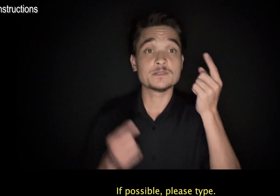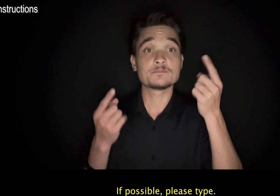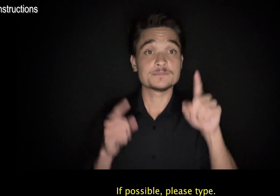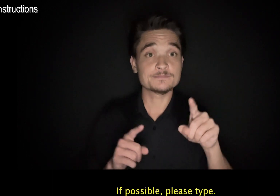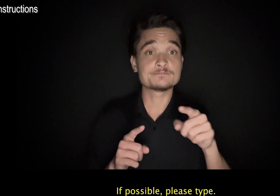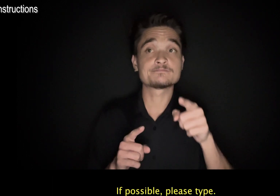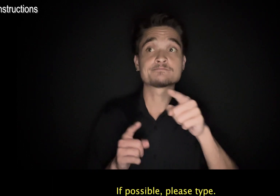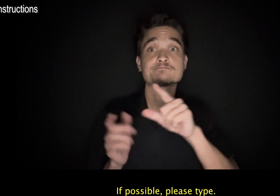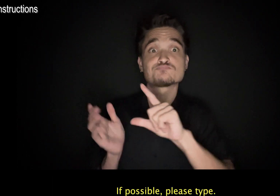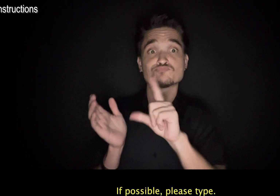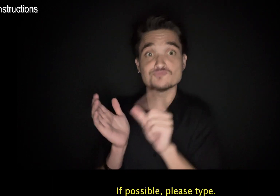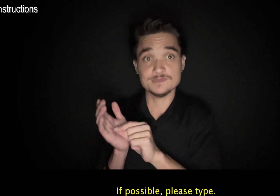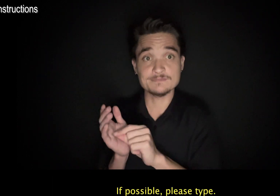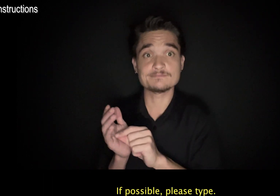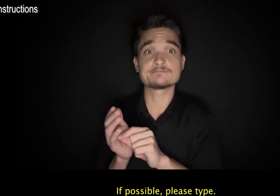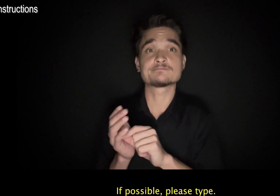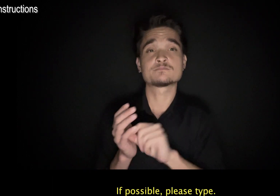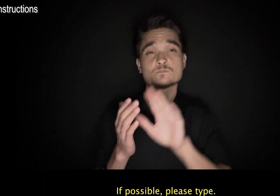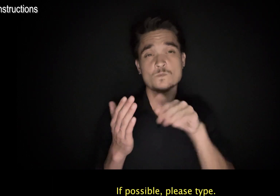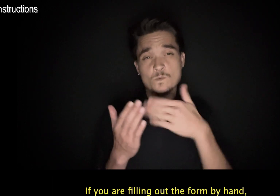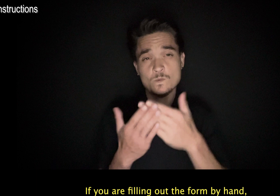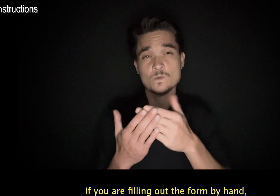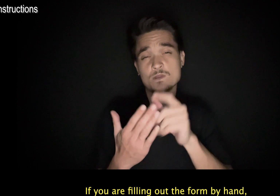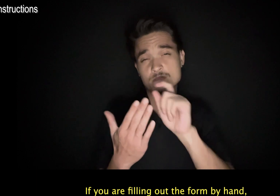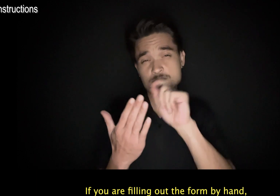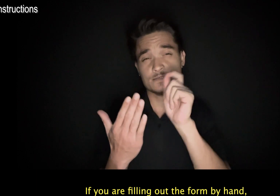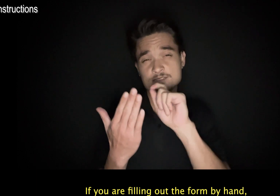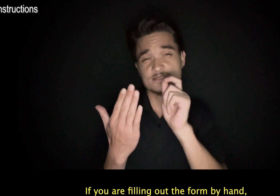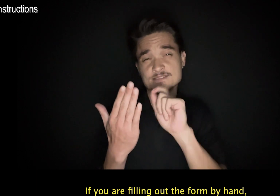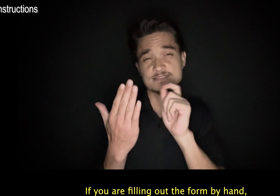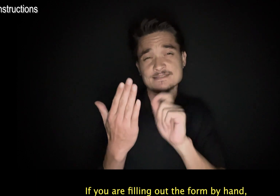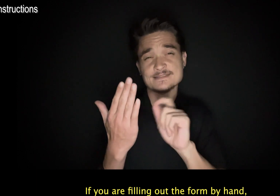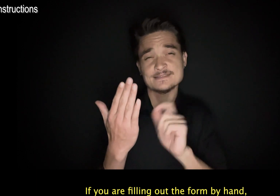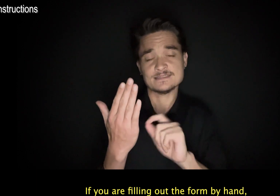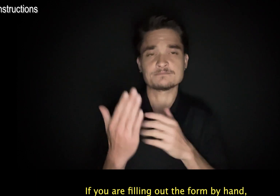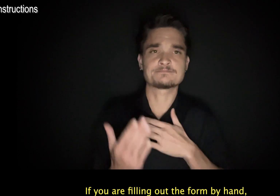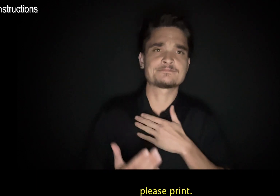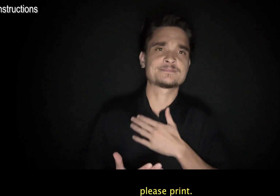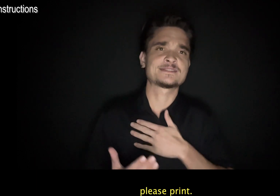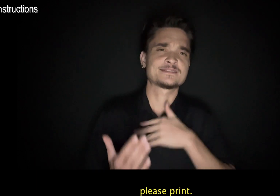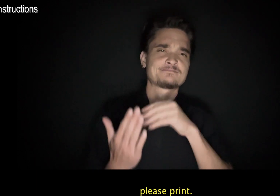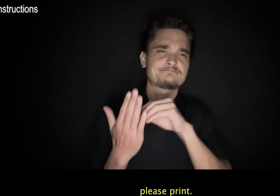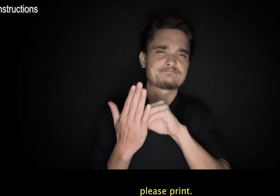If possible, please type. If you are filling out the form by hand, please print.